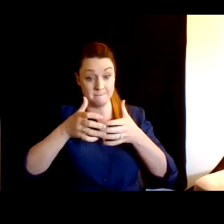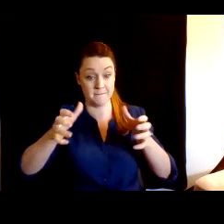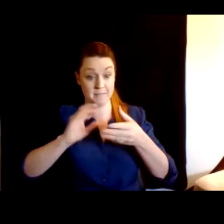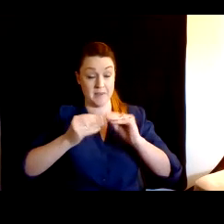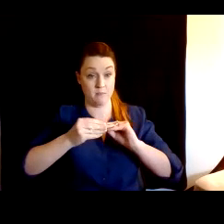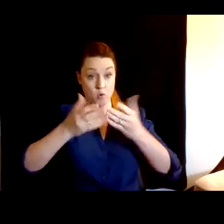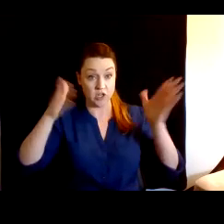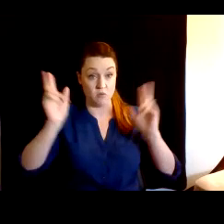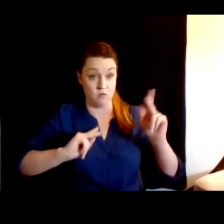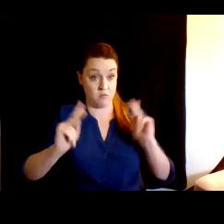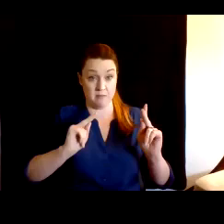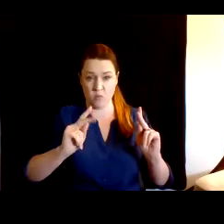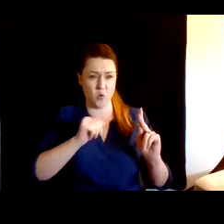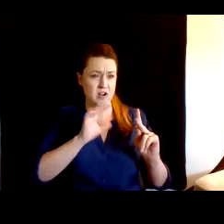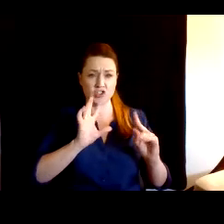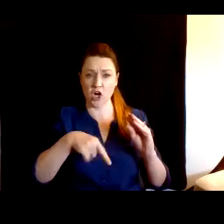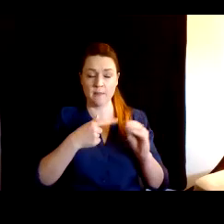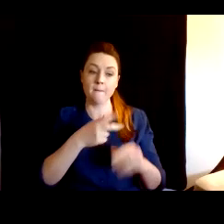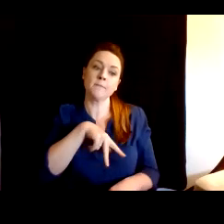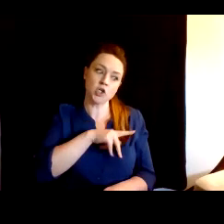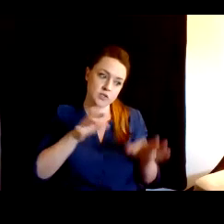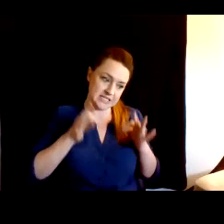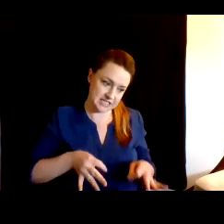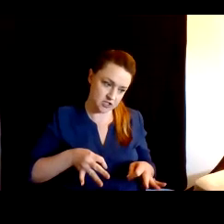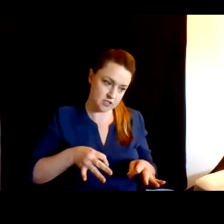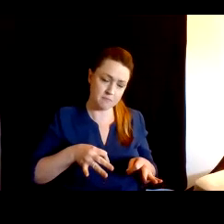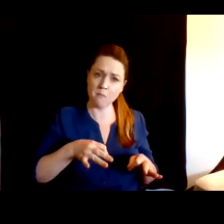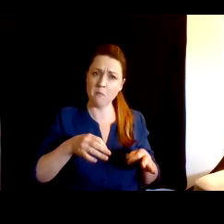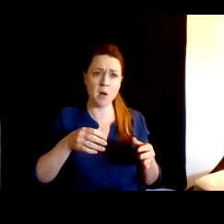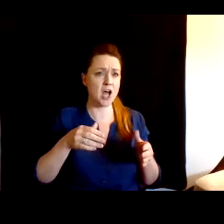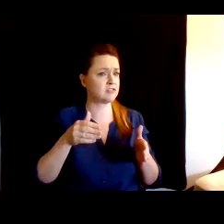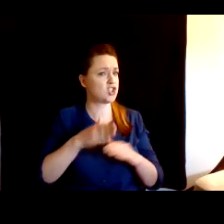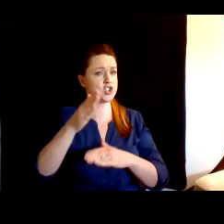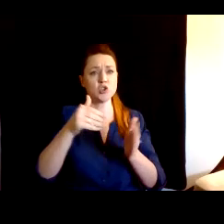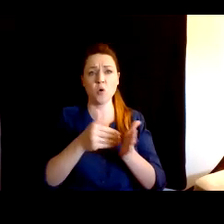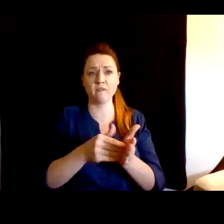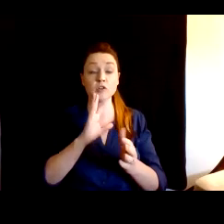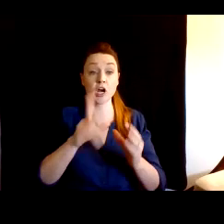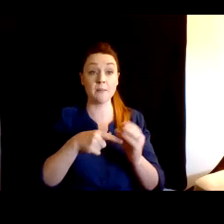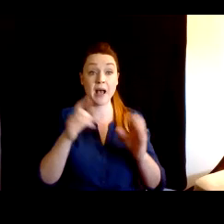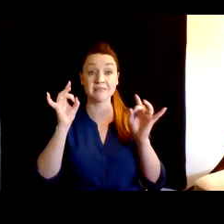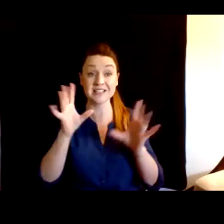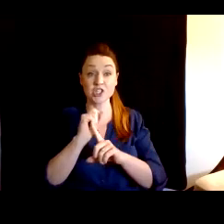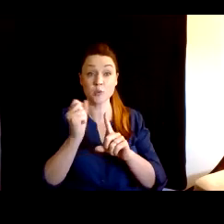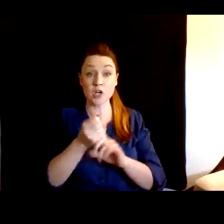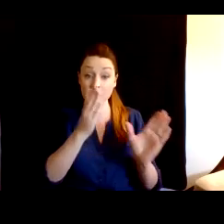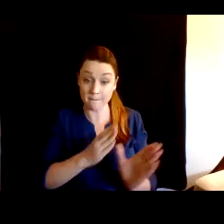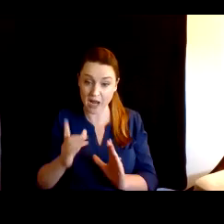So I'm not just talking about the personal decisions because too often, when we talk about disaster preparedness, we talk about go bags, we talk about making yourself a plan,